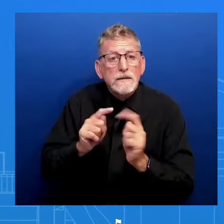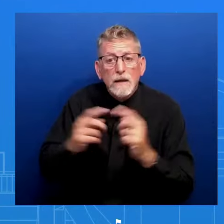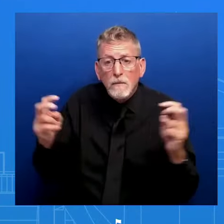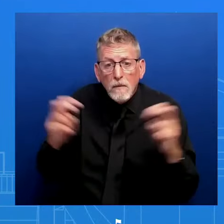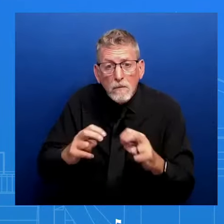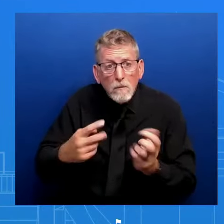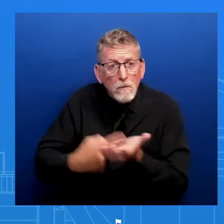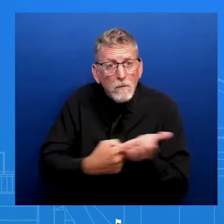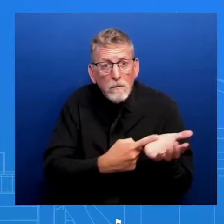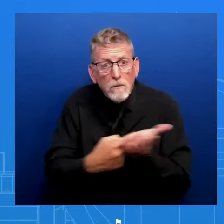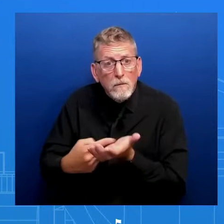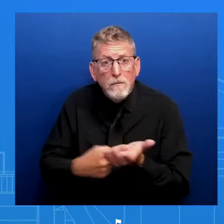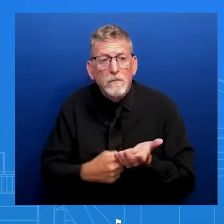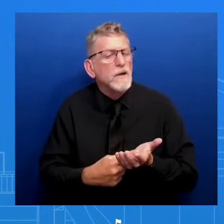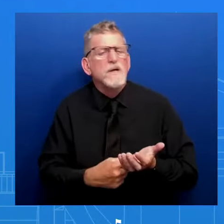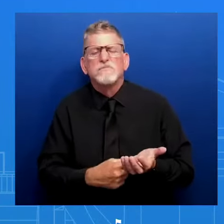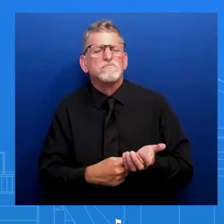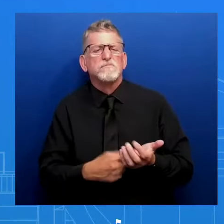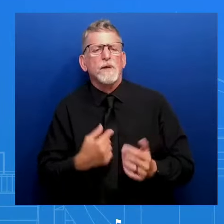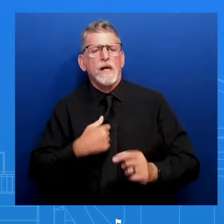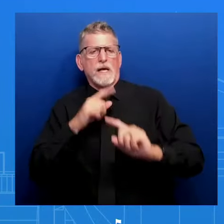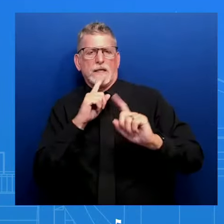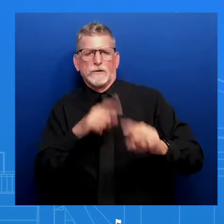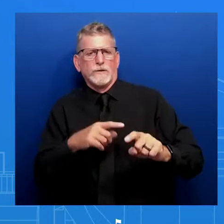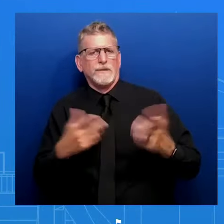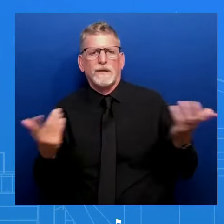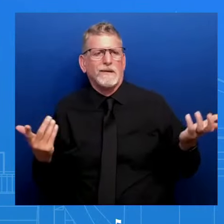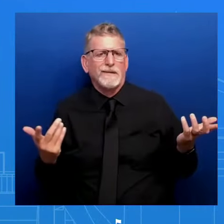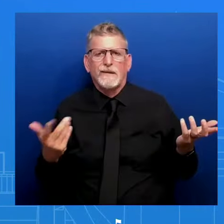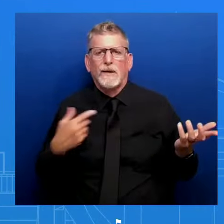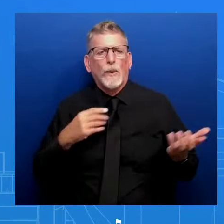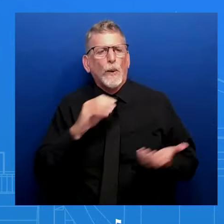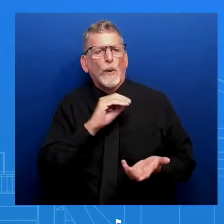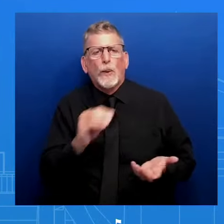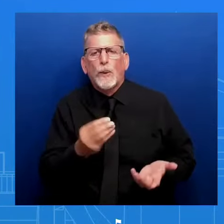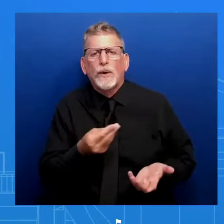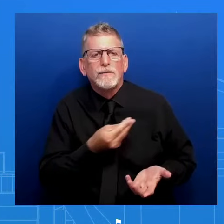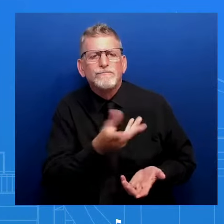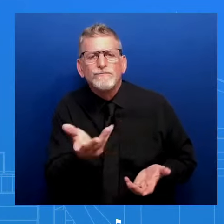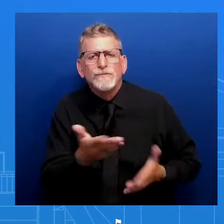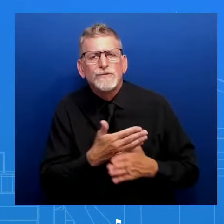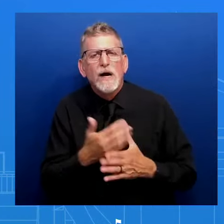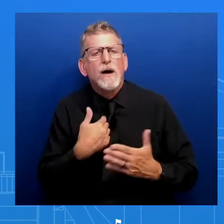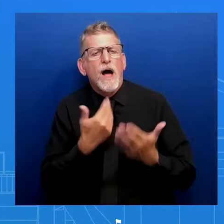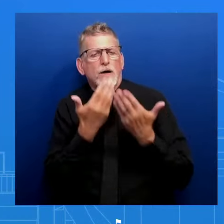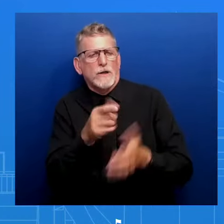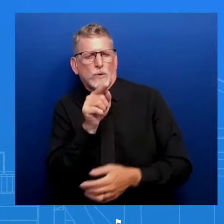I would refer you to Hunter's representative. I would refer you to the Department of Justice. I don't have anything to share beyond